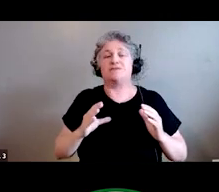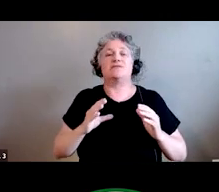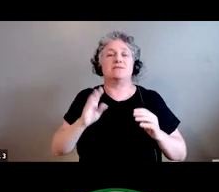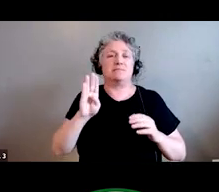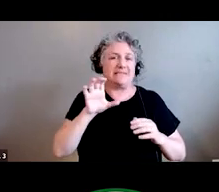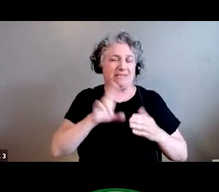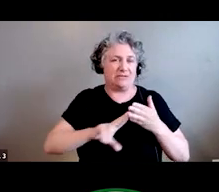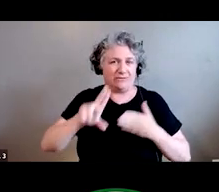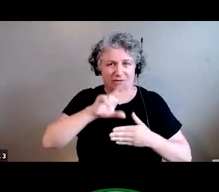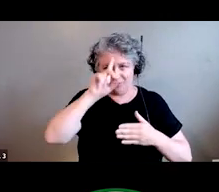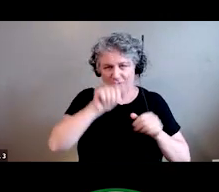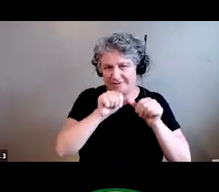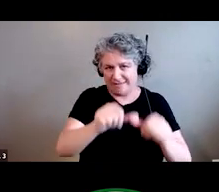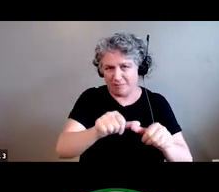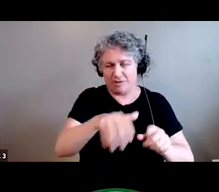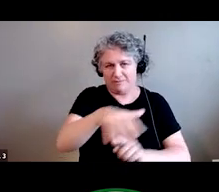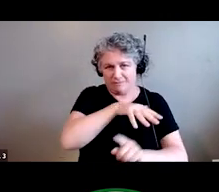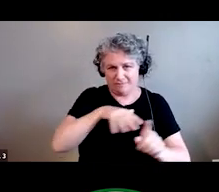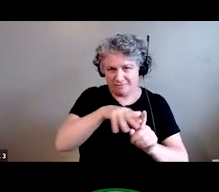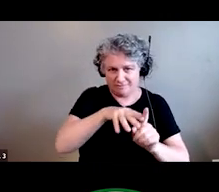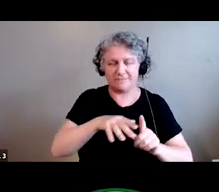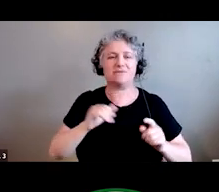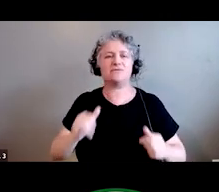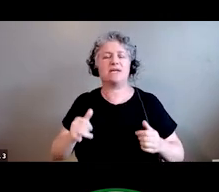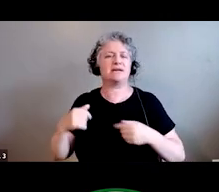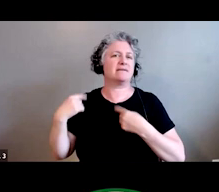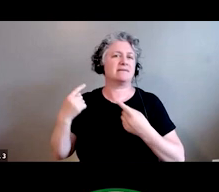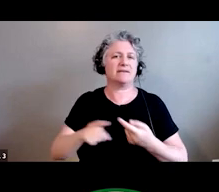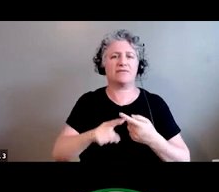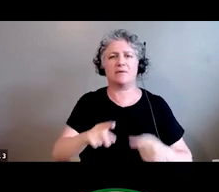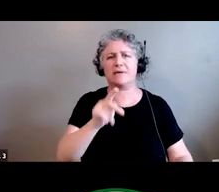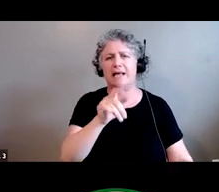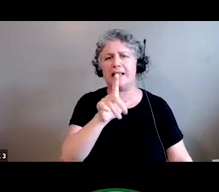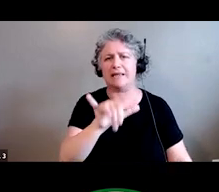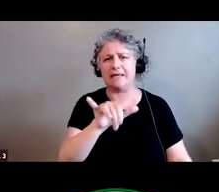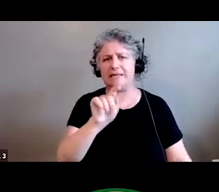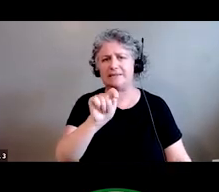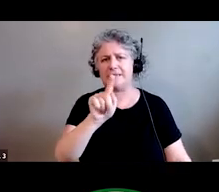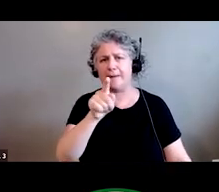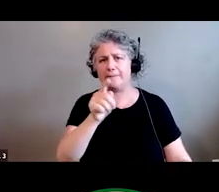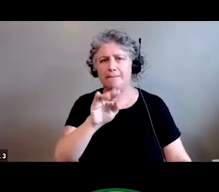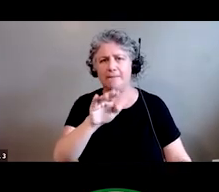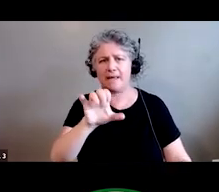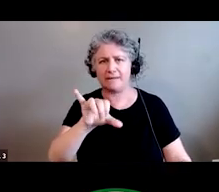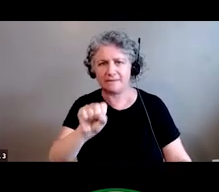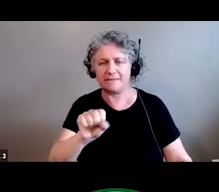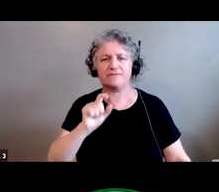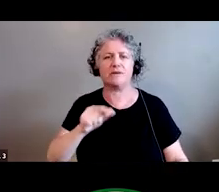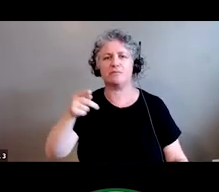Hi everyone, my name is Heather Lamb and I'm a social worker with spinal cord injury BC. I'm a white woman with spinal cord injury BC. I'm a white woman and very pleased to talk to you today about Nature for All.